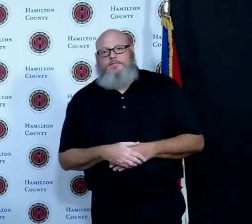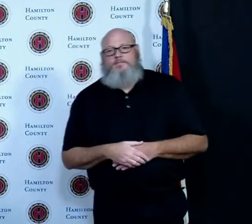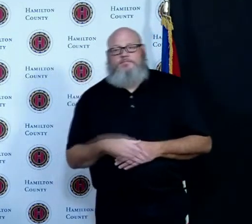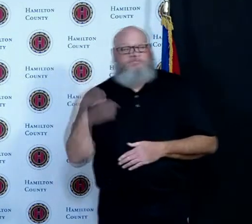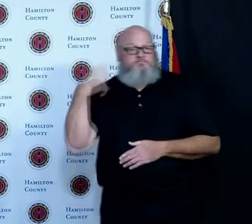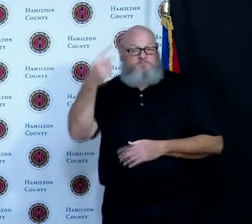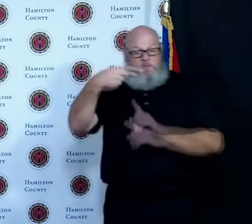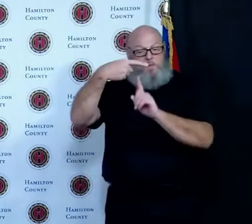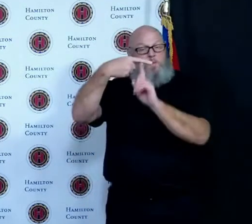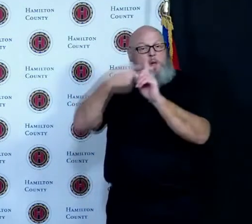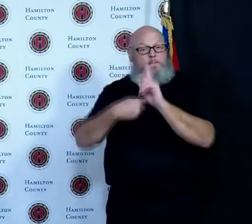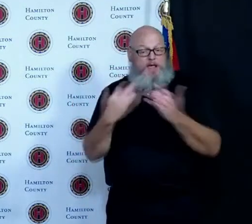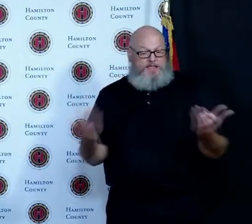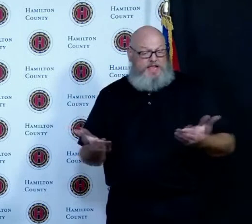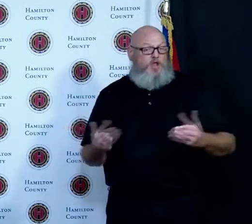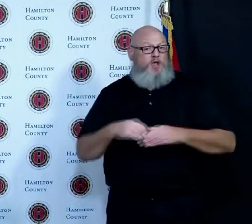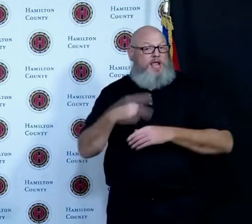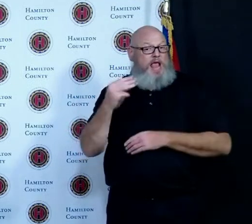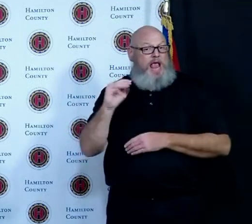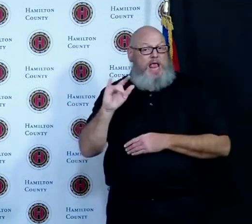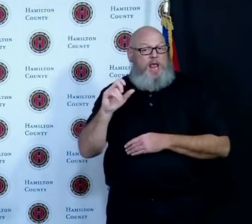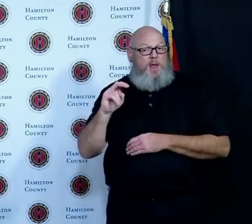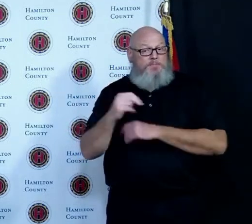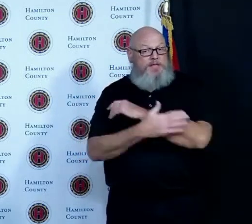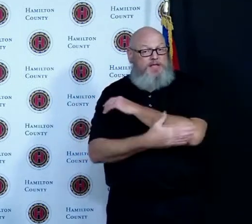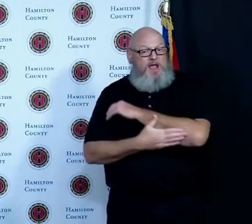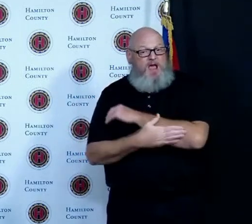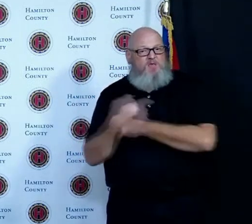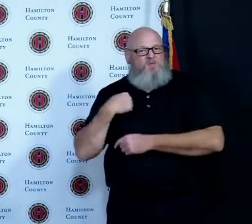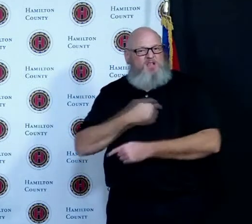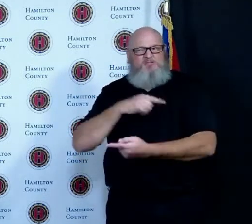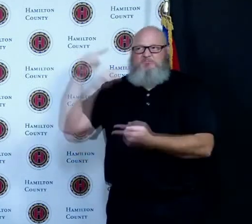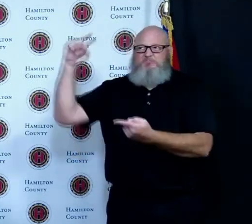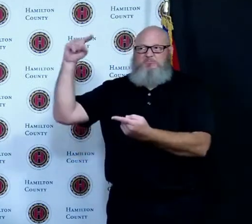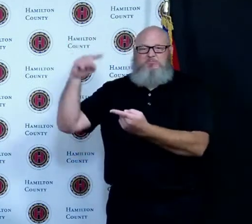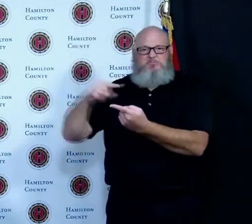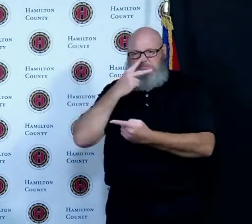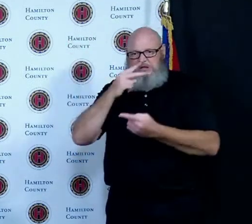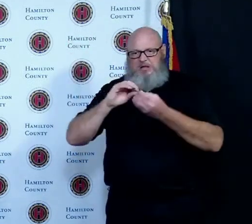last week there was you can see a little bit of an increase for a few days in a row in Hamilton